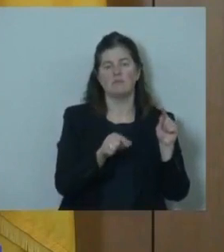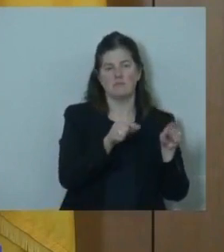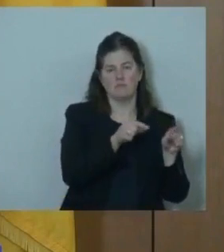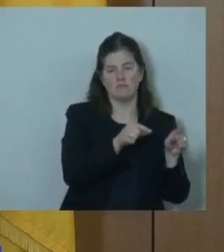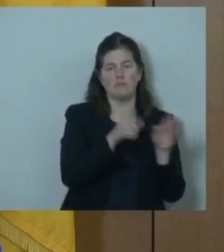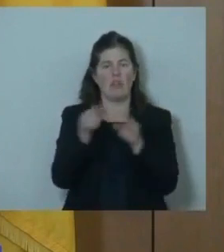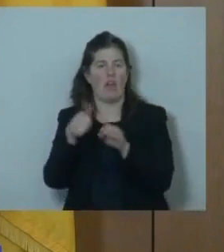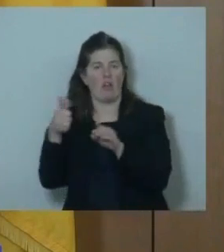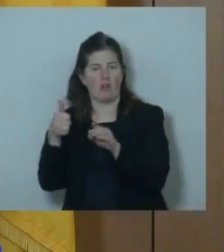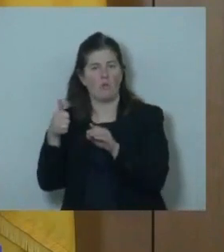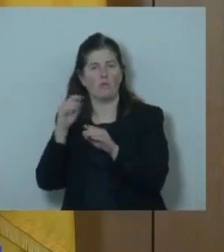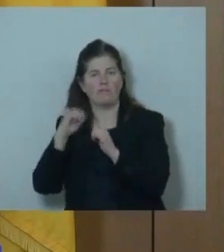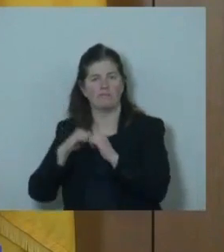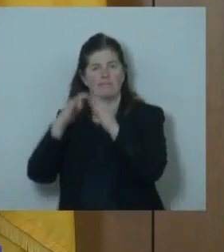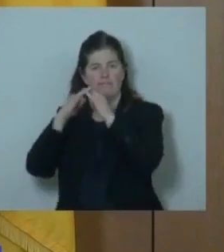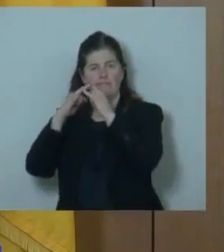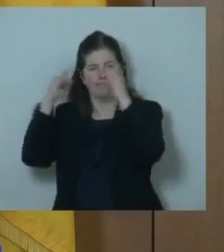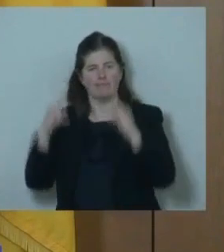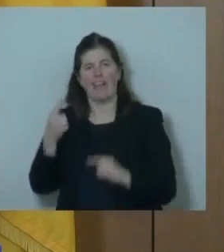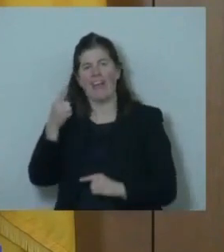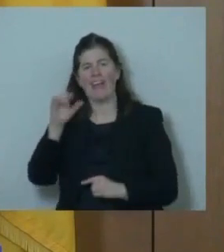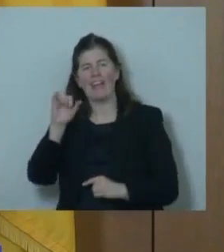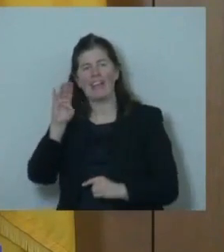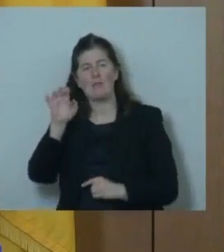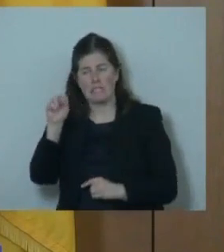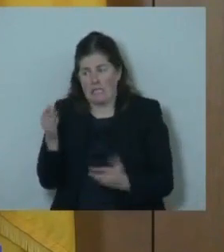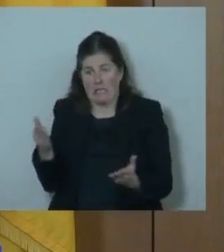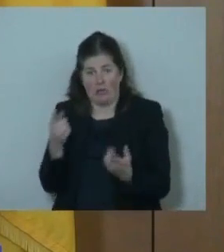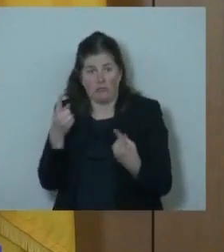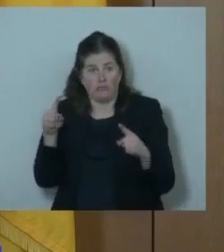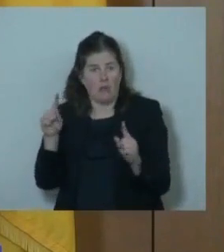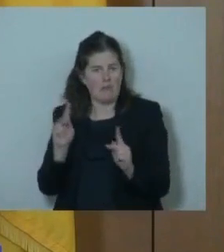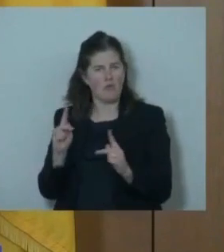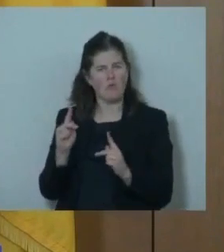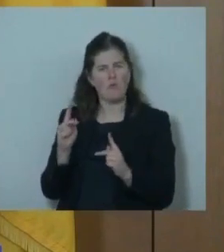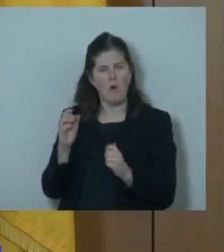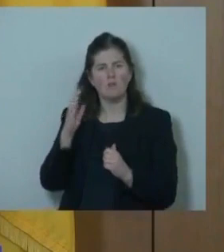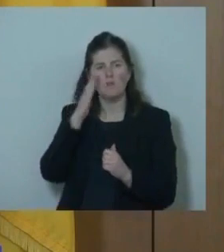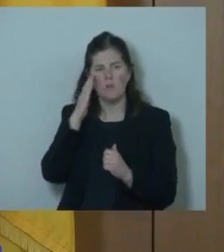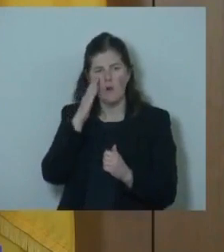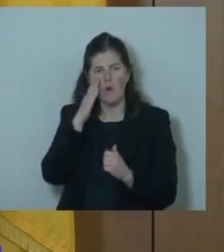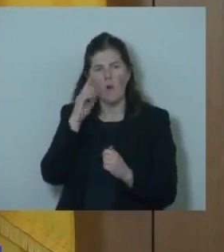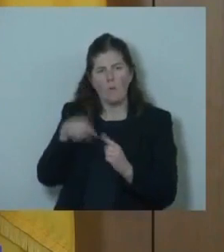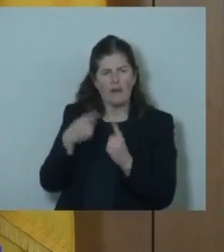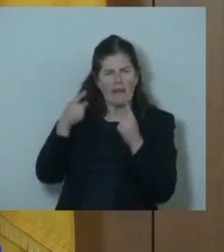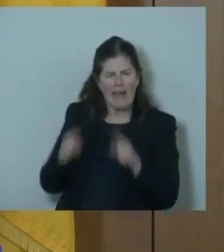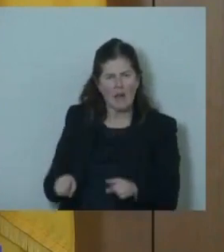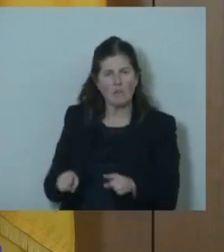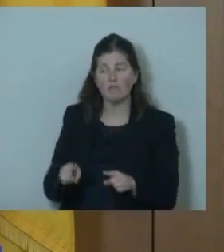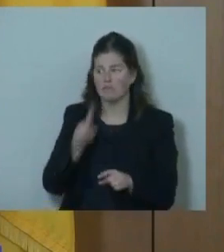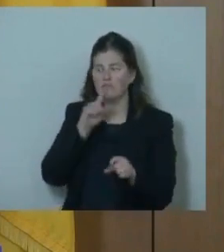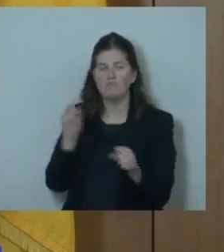ALL THE RELATED PIECES OF EQUIPMENT GO TO GALLUP. THE REST WILL BE STOOD UP IN GIBSON SITE.